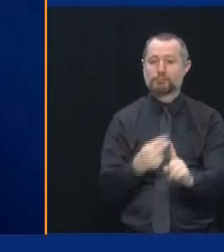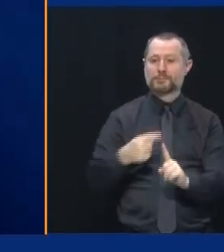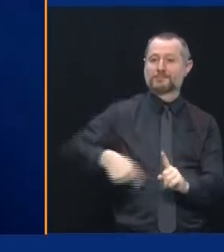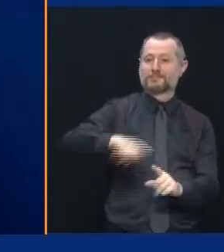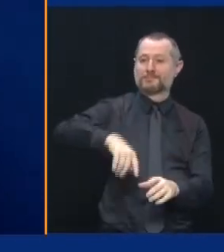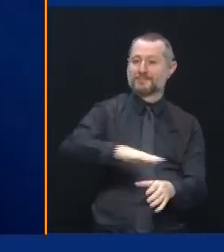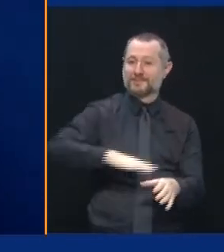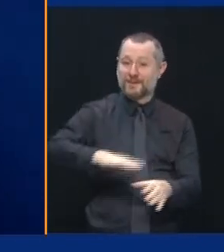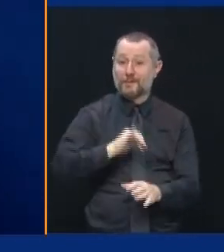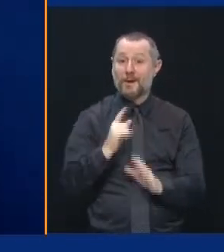RESIDENTS, MAKING IT EASE YOUR